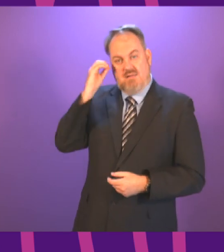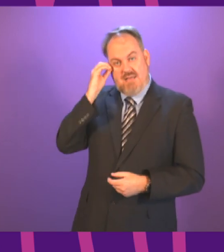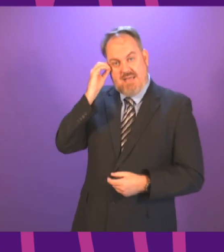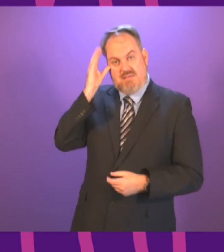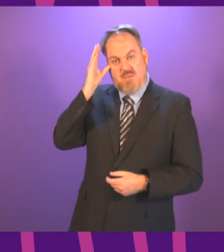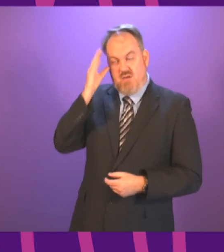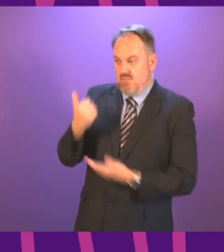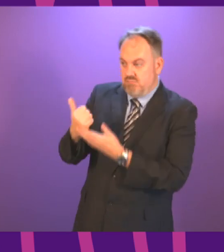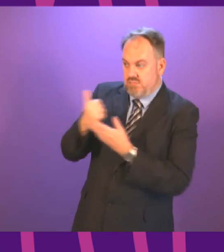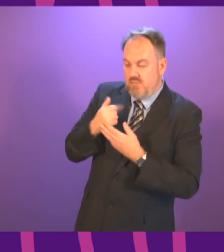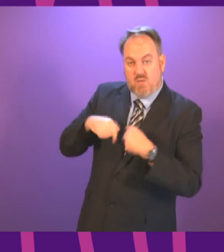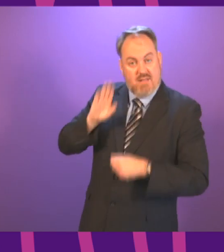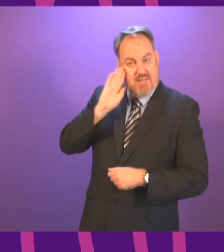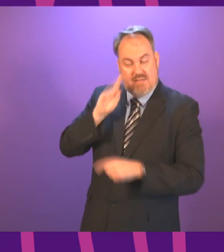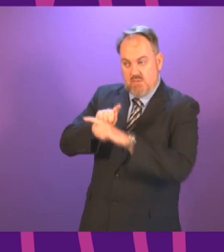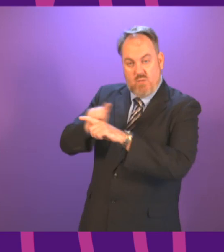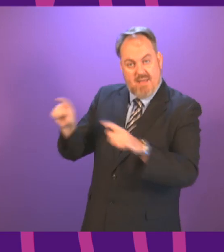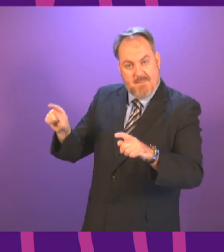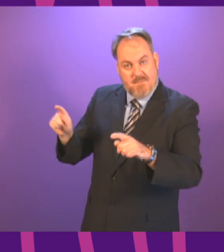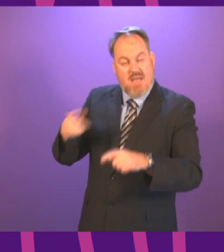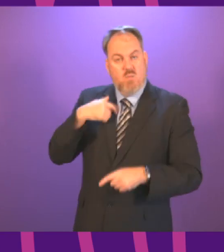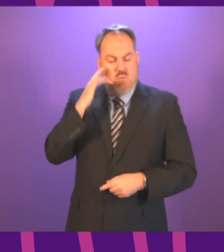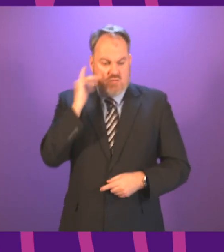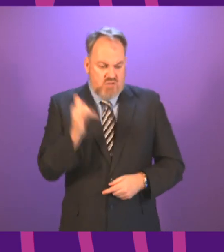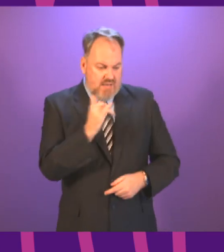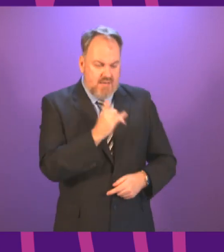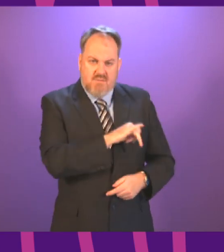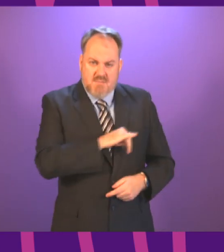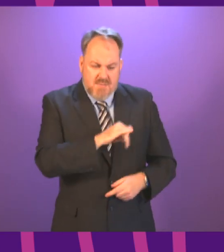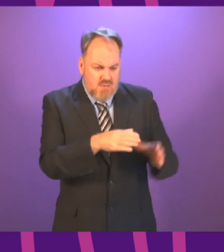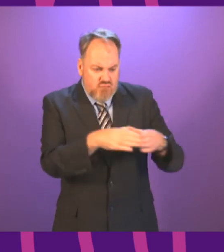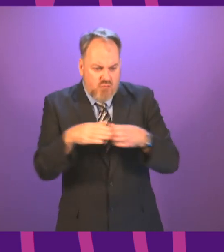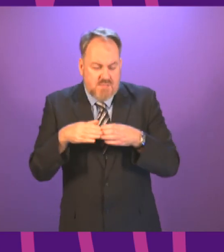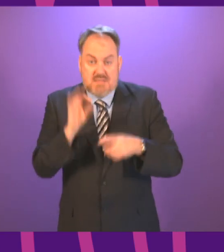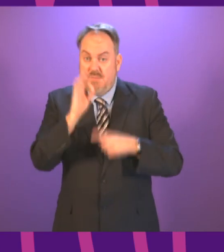clinical advisers. We will continue to consider other groups, when it is possible for us to